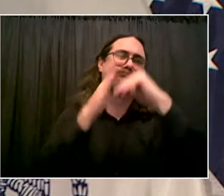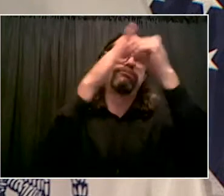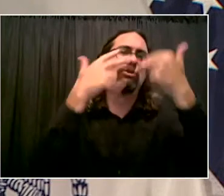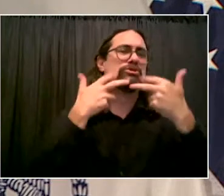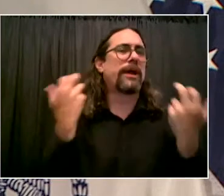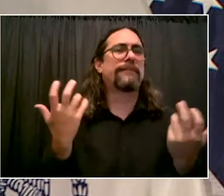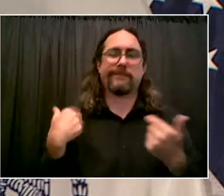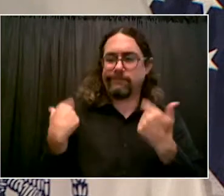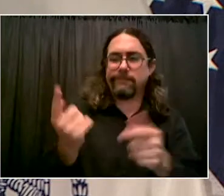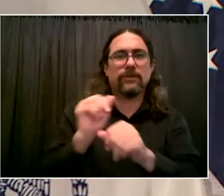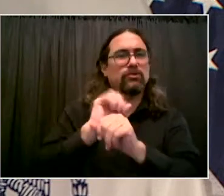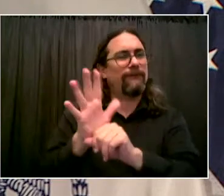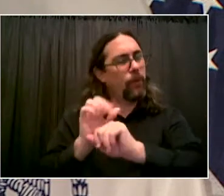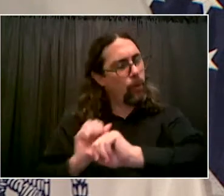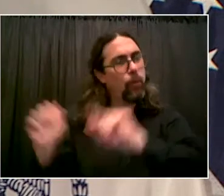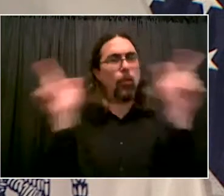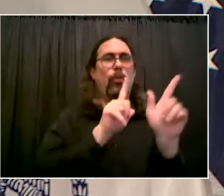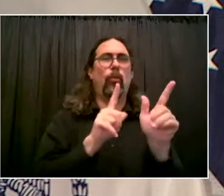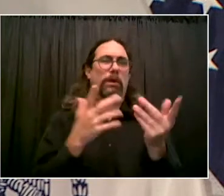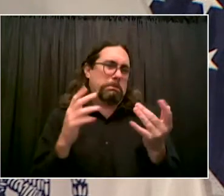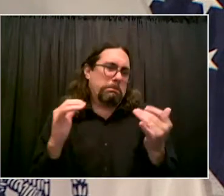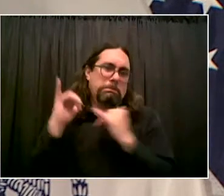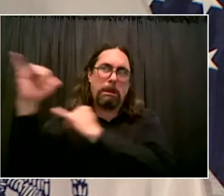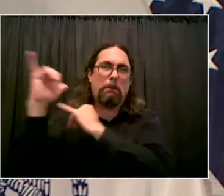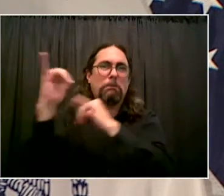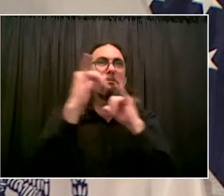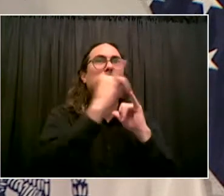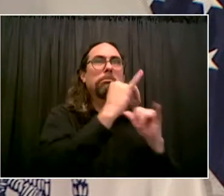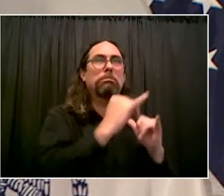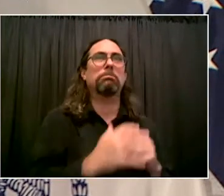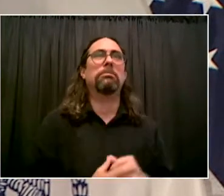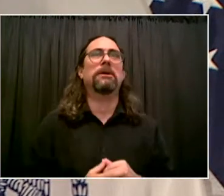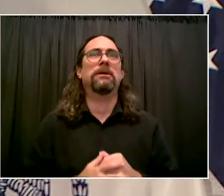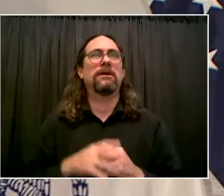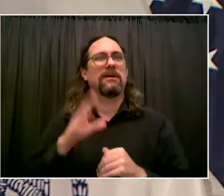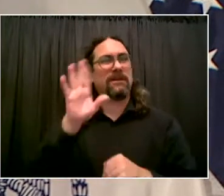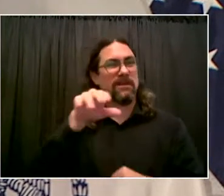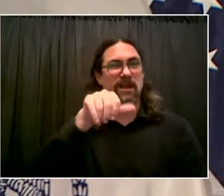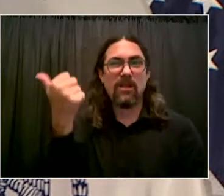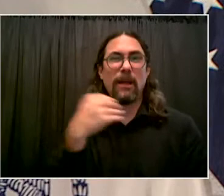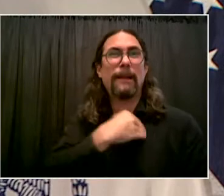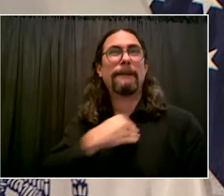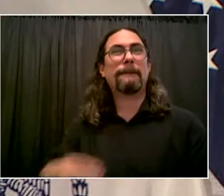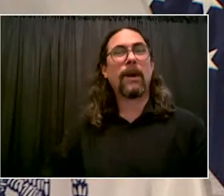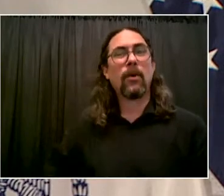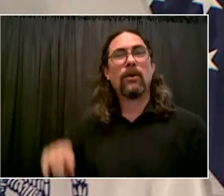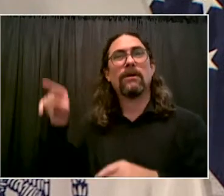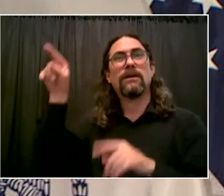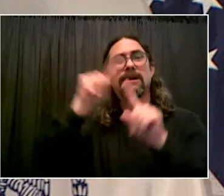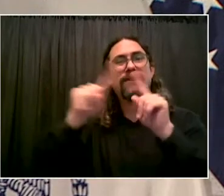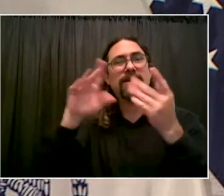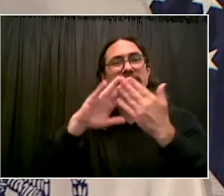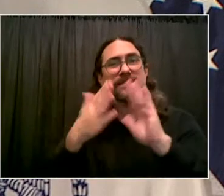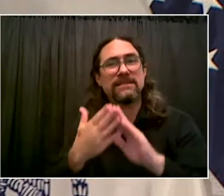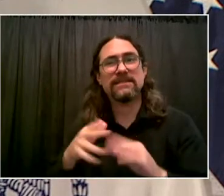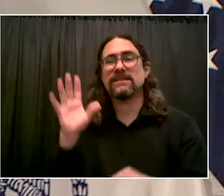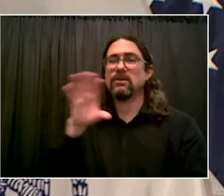OUR SOCIETY WENT THROUGH A PROFOUND SHOCK. ALL OVER THIS COUNTRY MAYORS AND POLICE